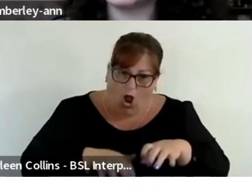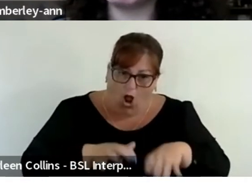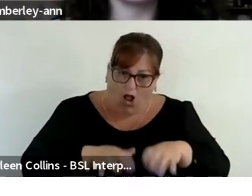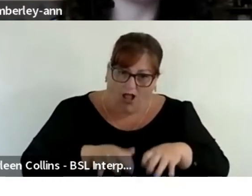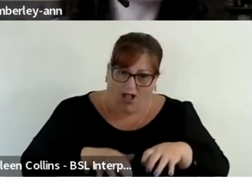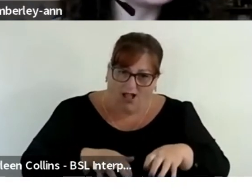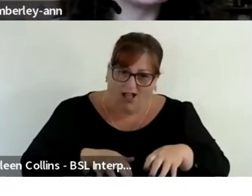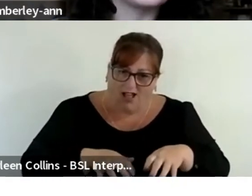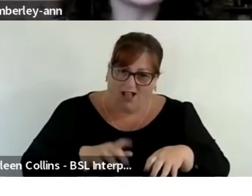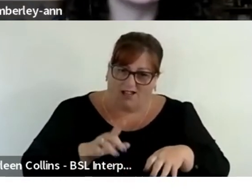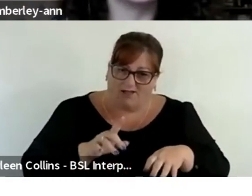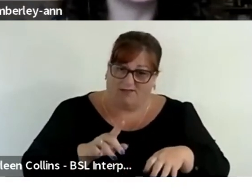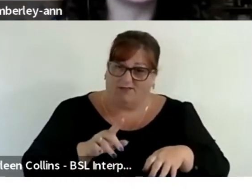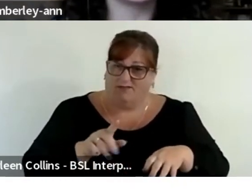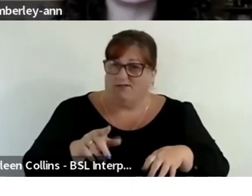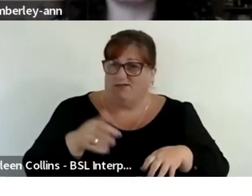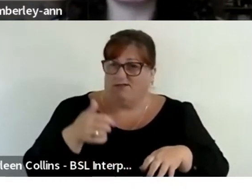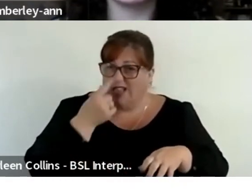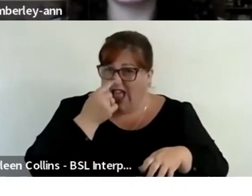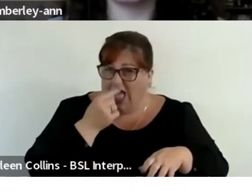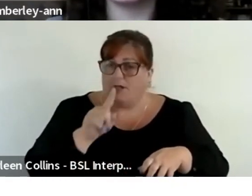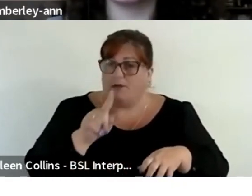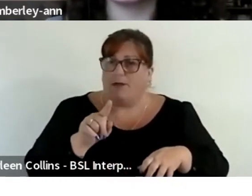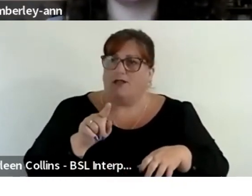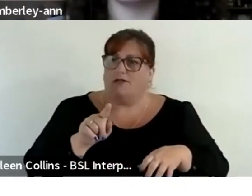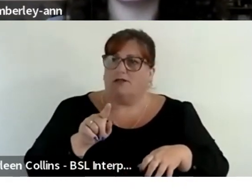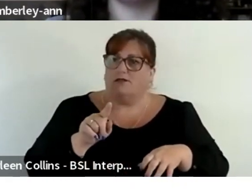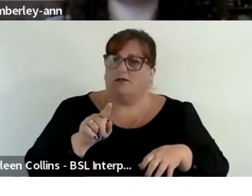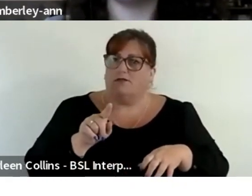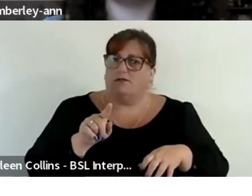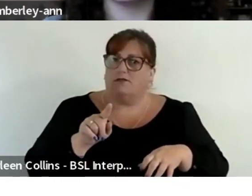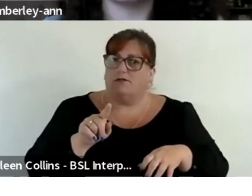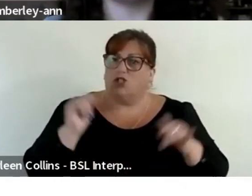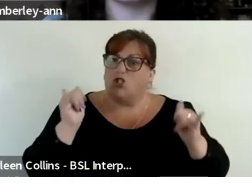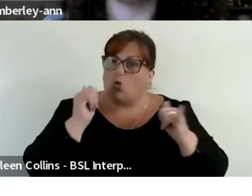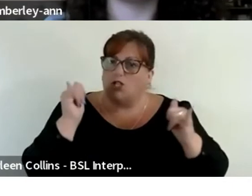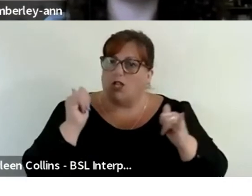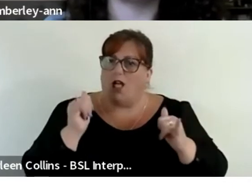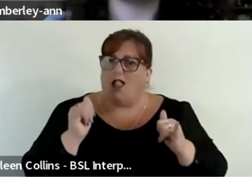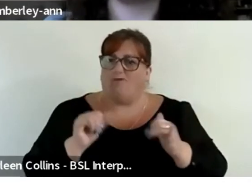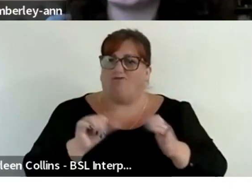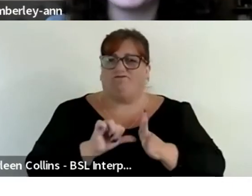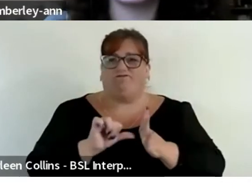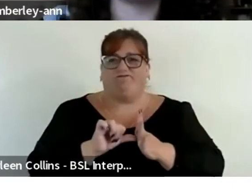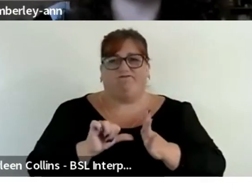I might come back and touch on that. I will come to you, Char, and ask you the same question.